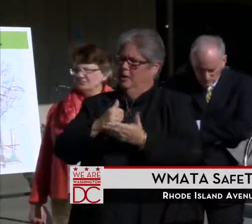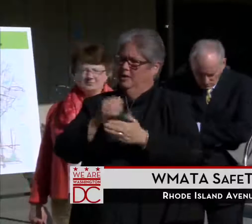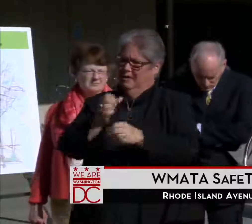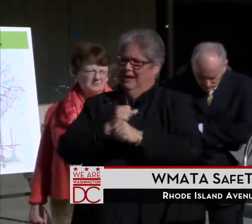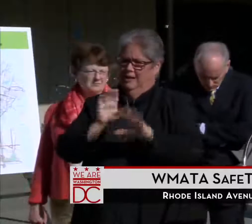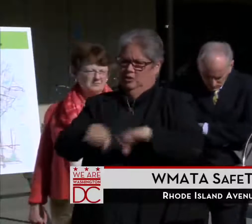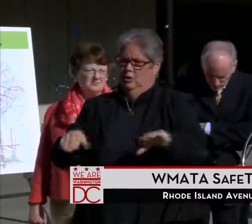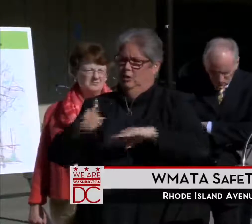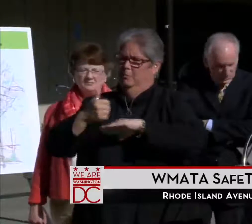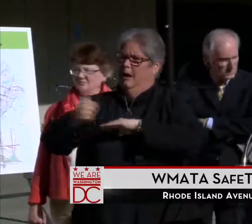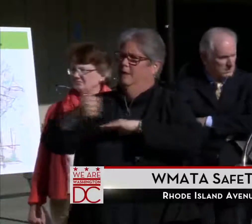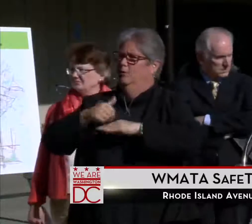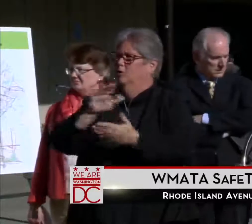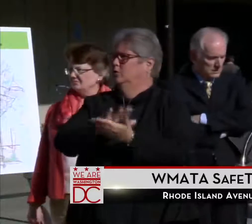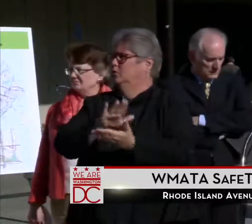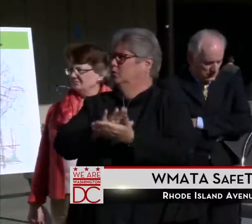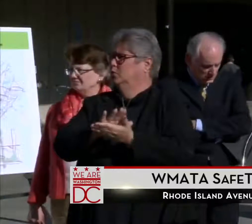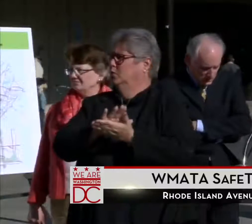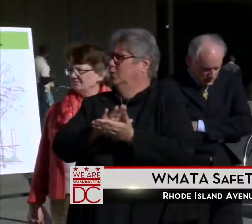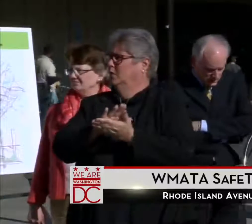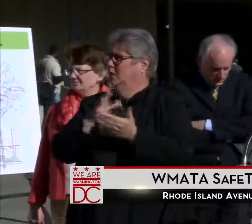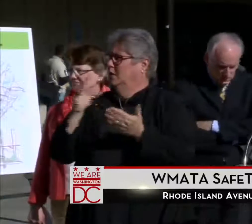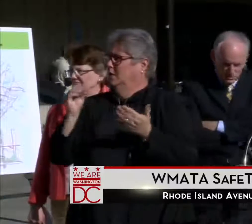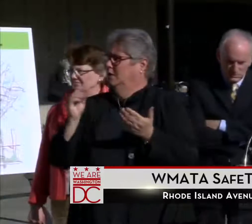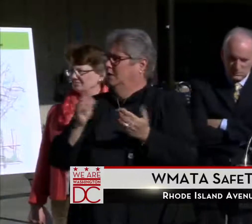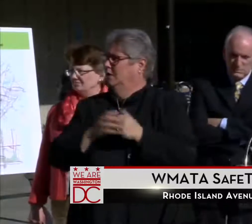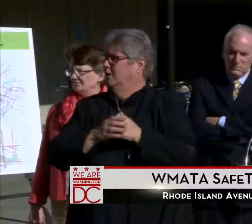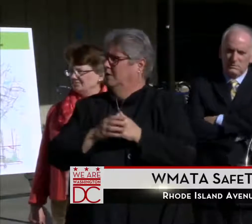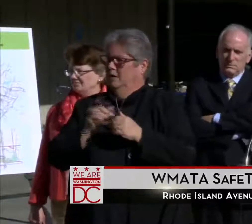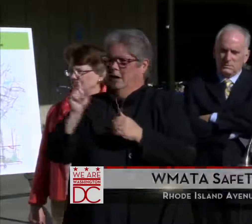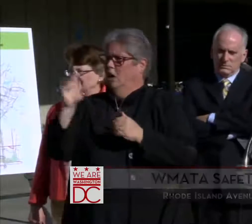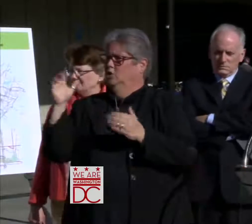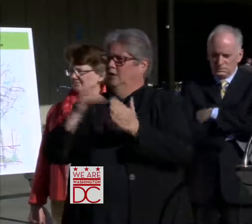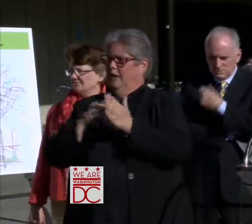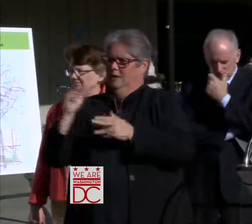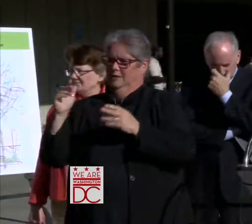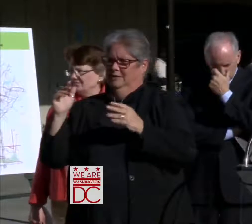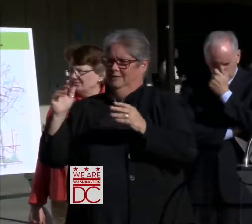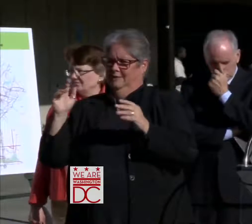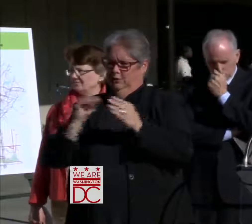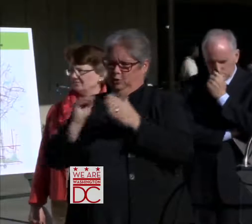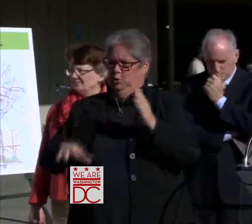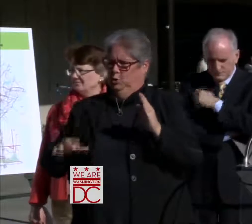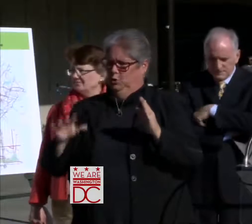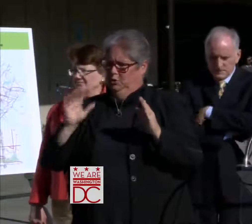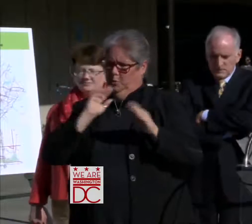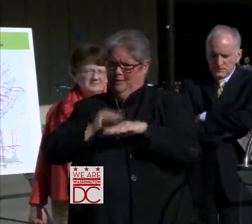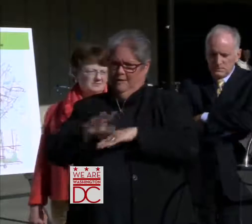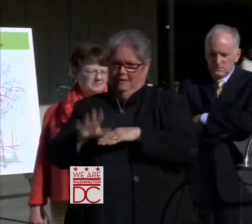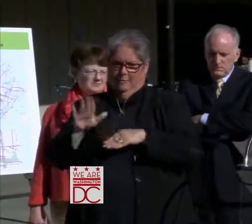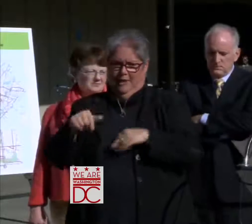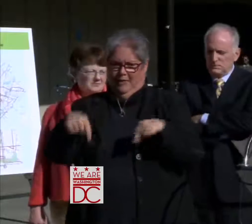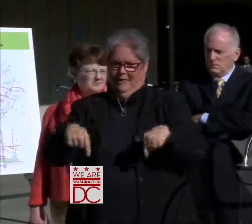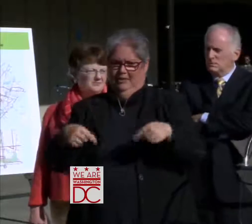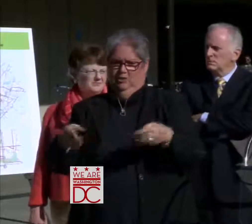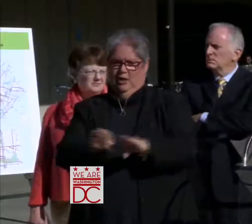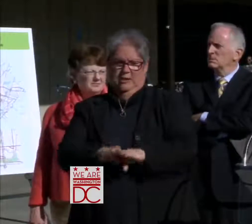YES.